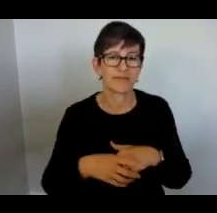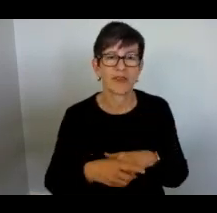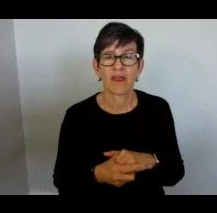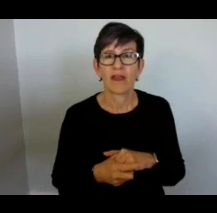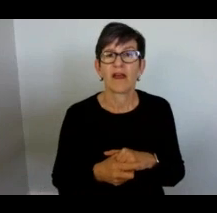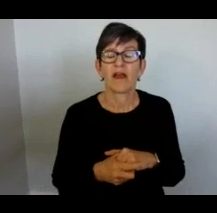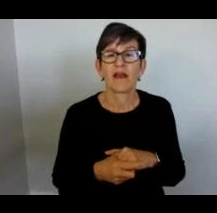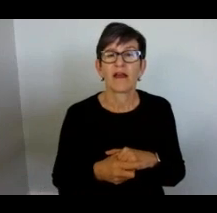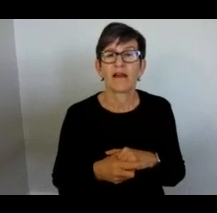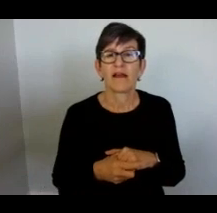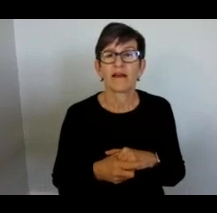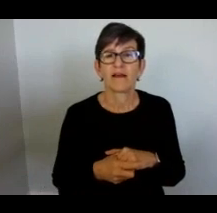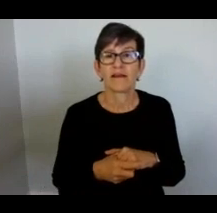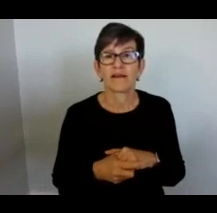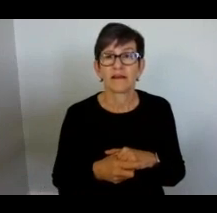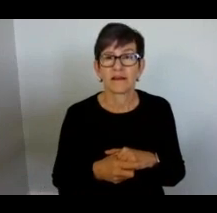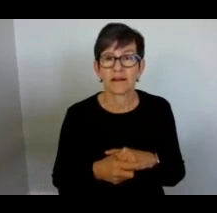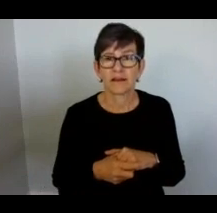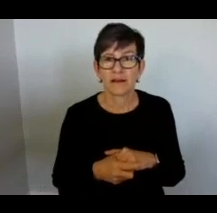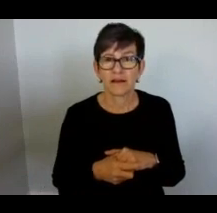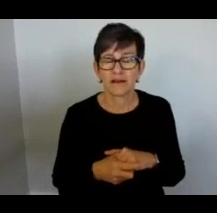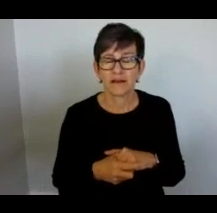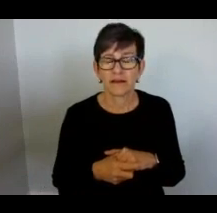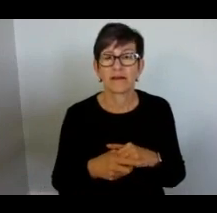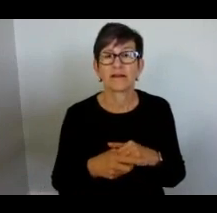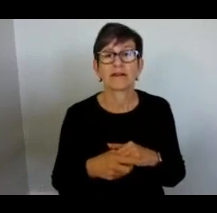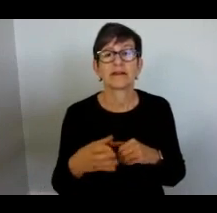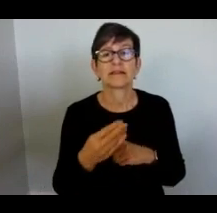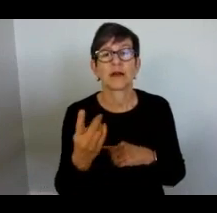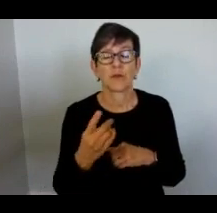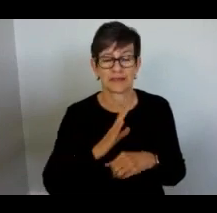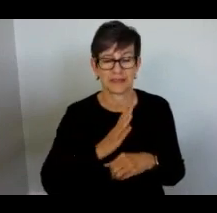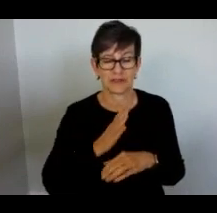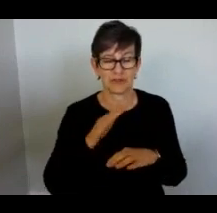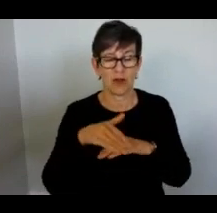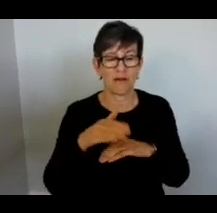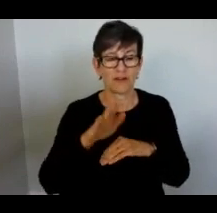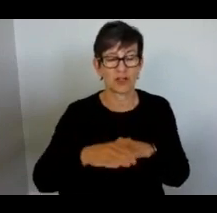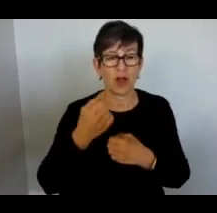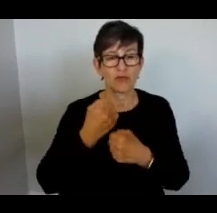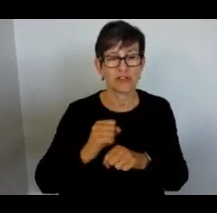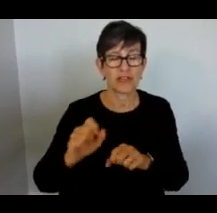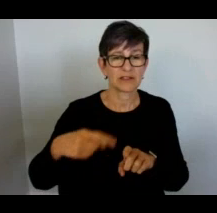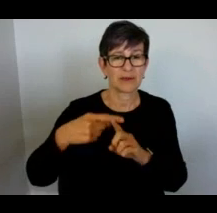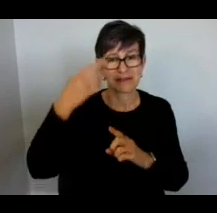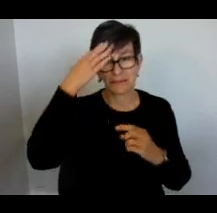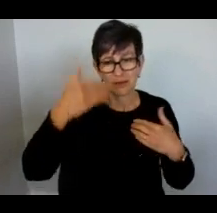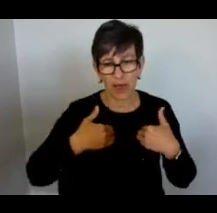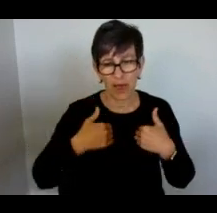child protection and mental health. Are there any extra services that are offered in any of the